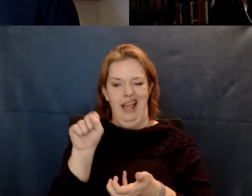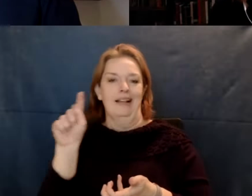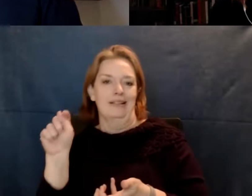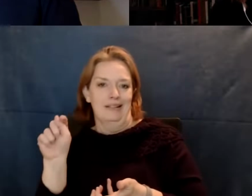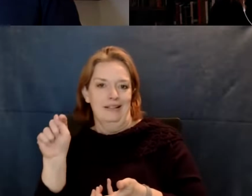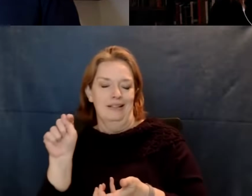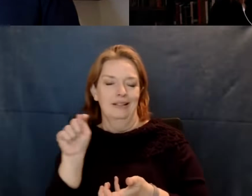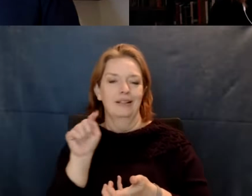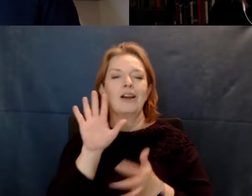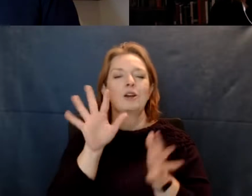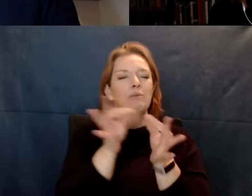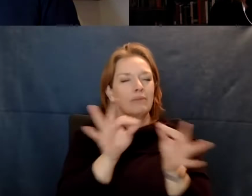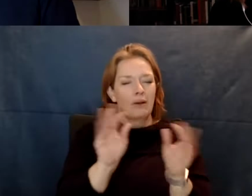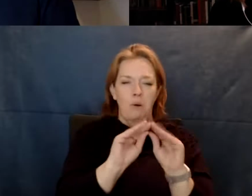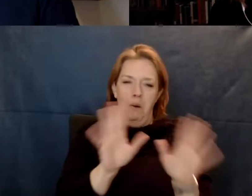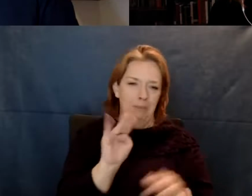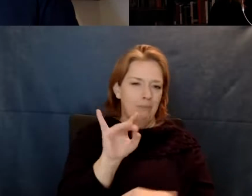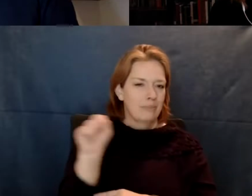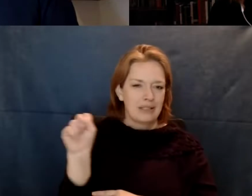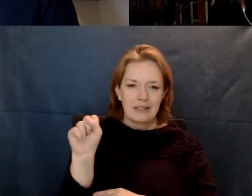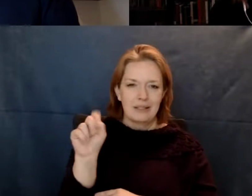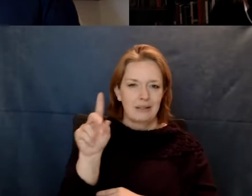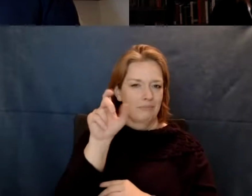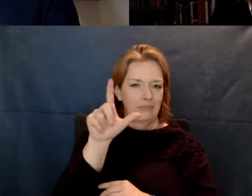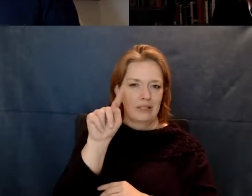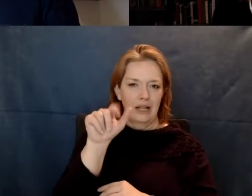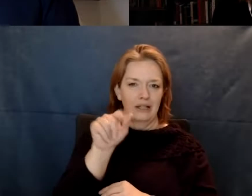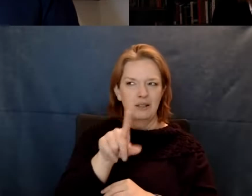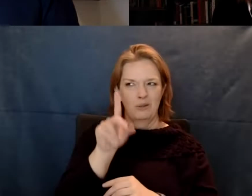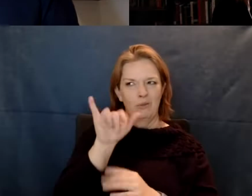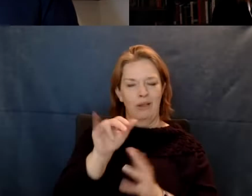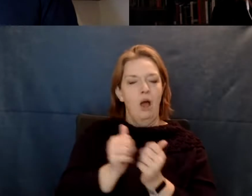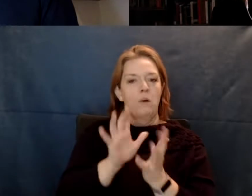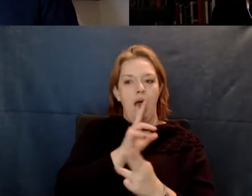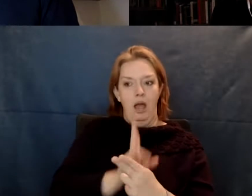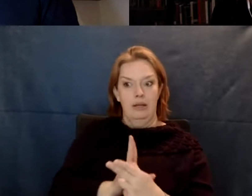Delta, you do so without ever directly naming the delta as a location inspiring that language.